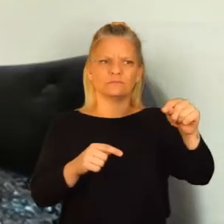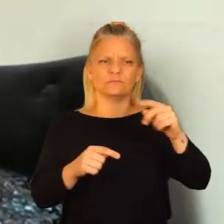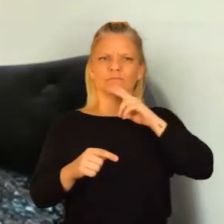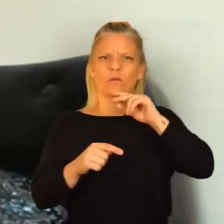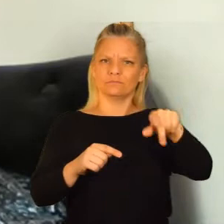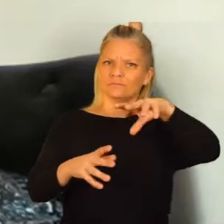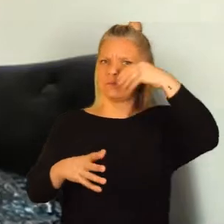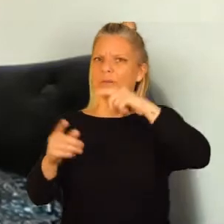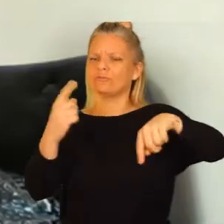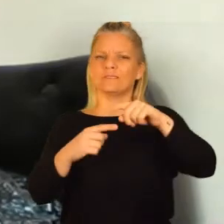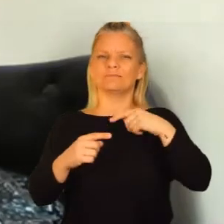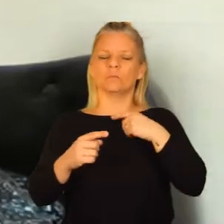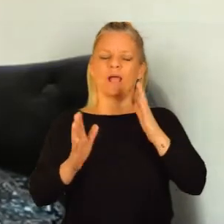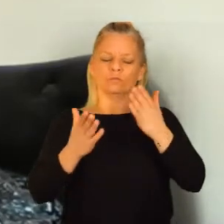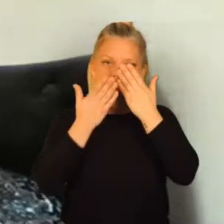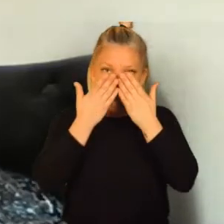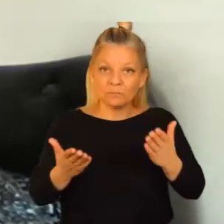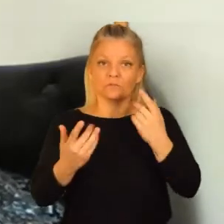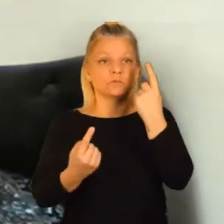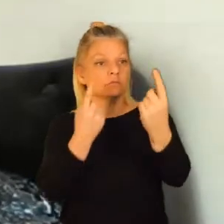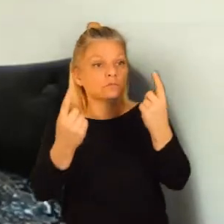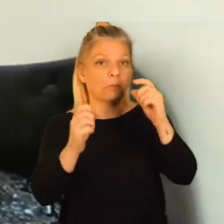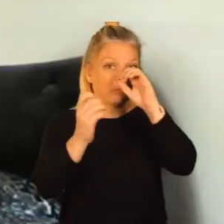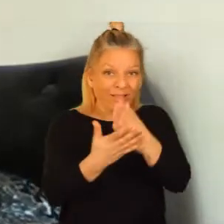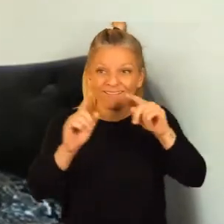and someone comes to the group feeling that their voices are spirits and believes that